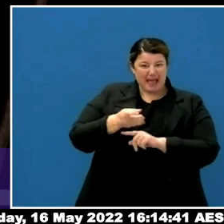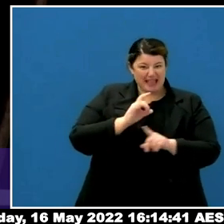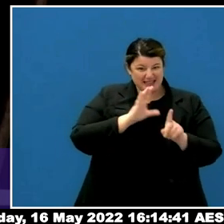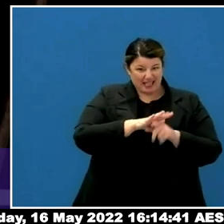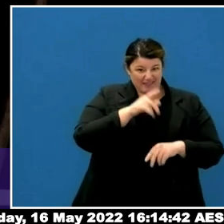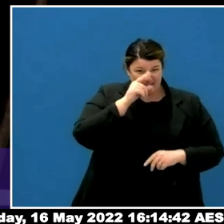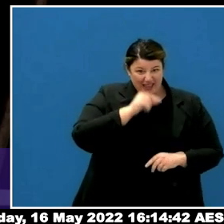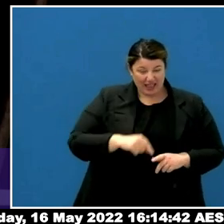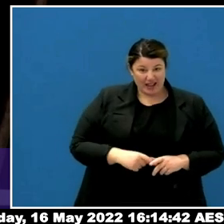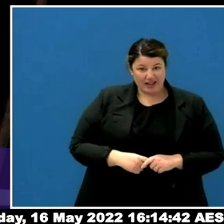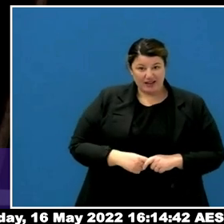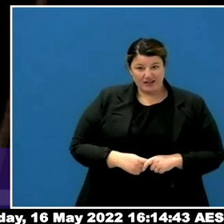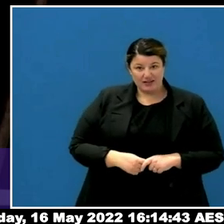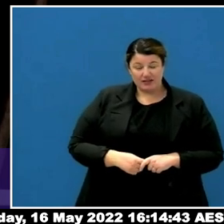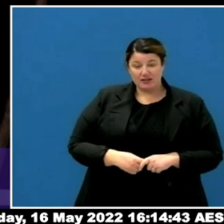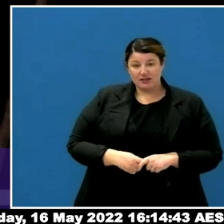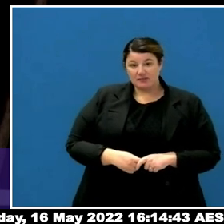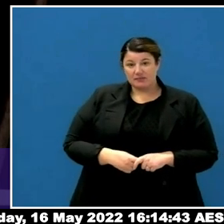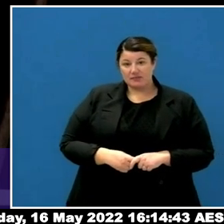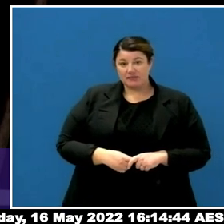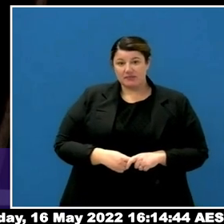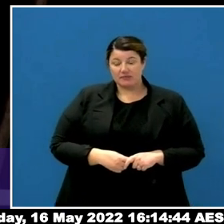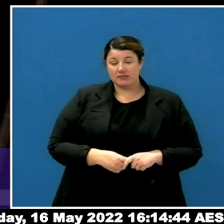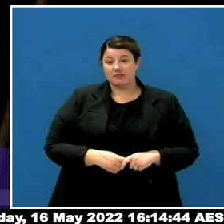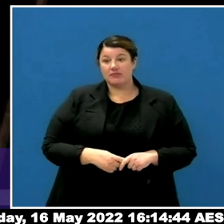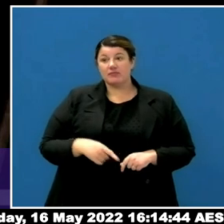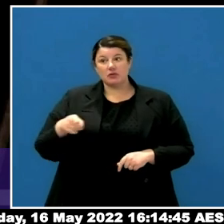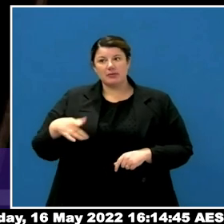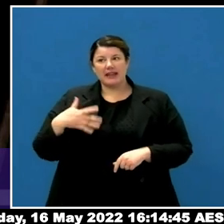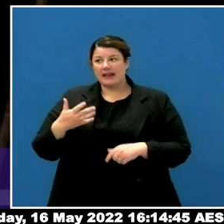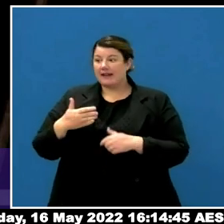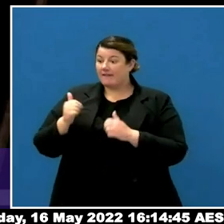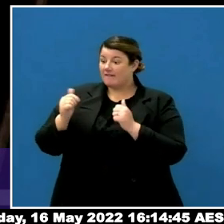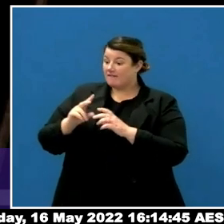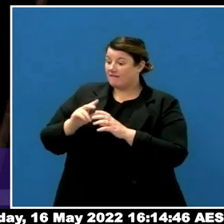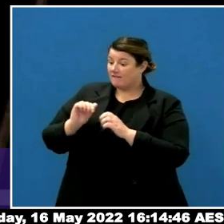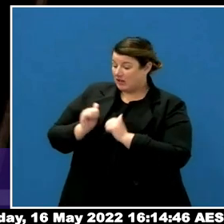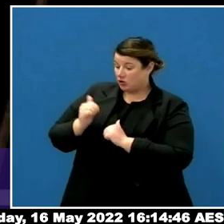capacity since leaving school? I wouldn't say that he went backwards but I wouldn't say he moved forward.